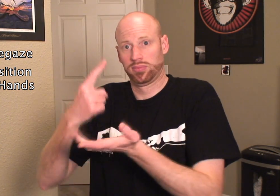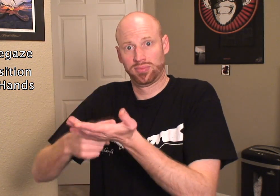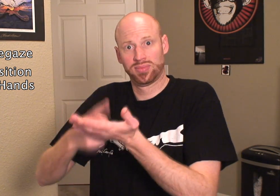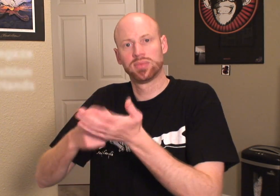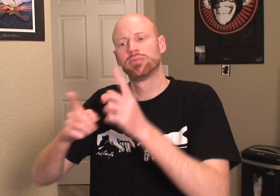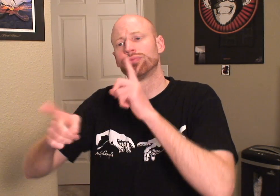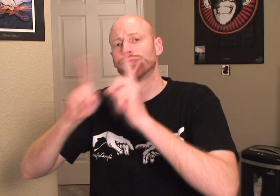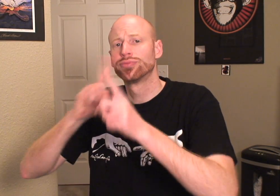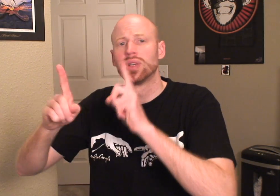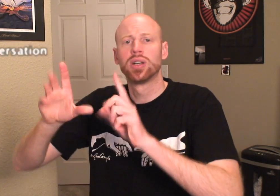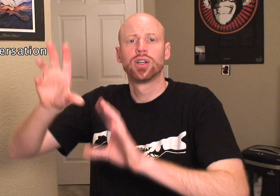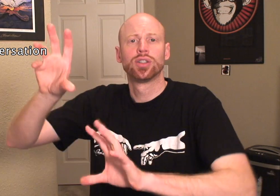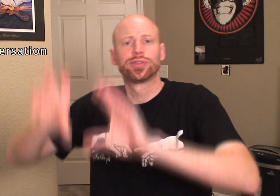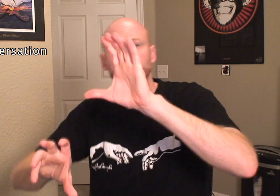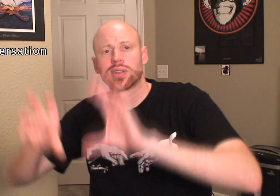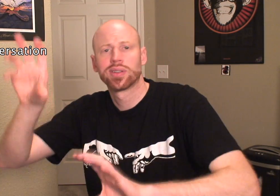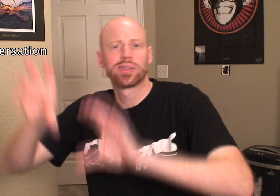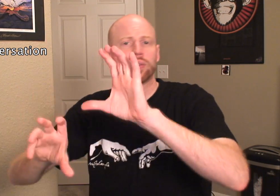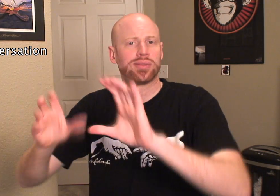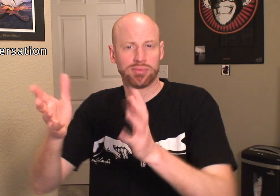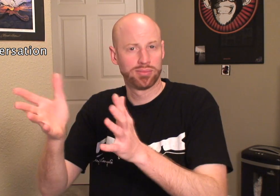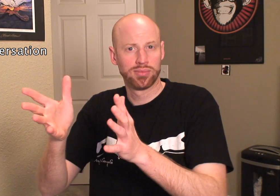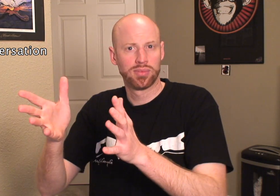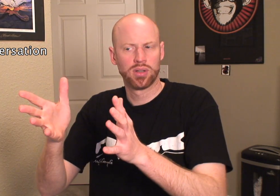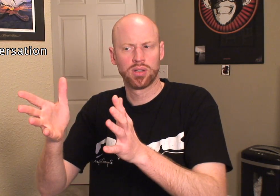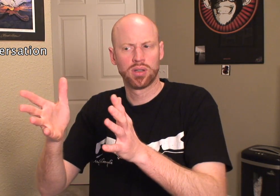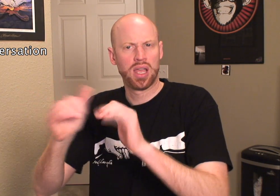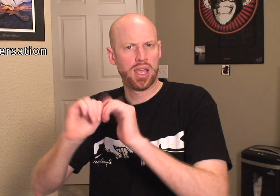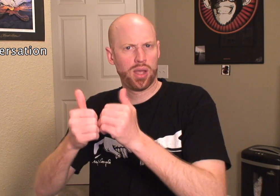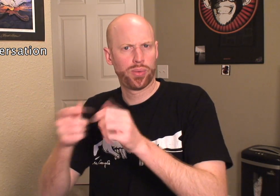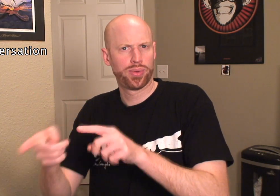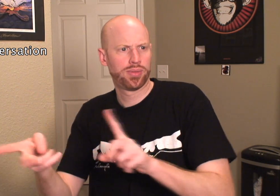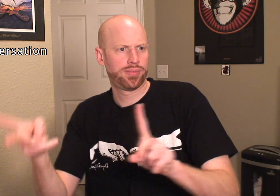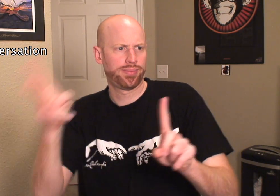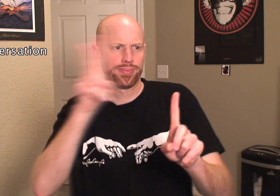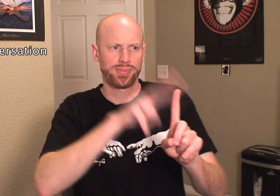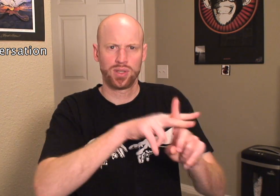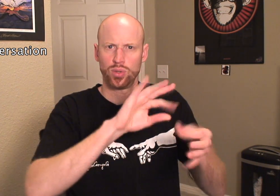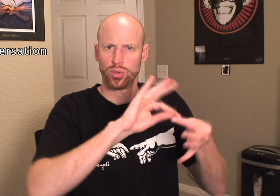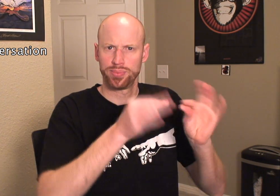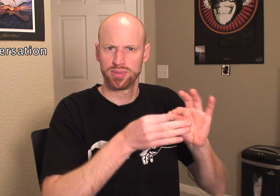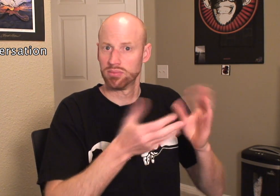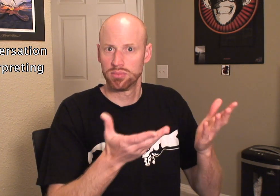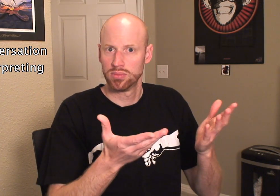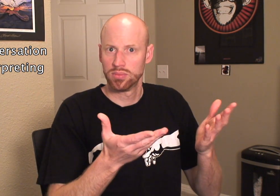All that is fine and good when carrying on a conversation, but how does this apply to interpreting?